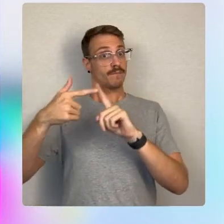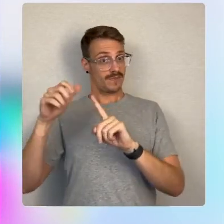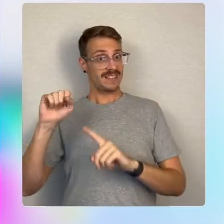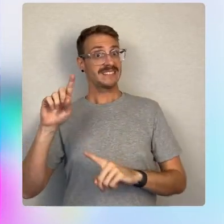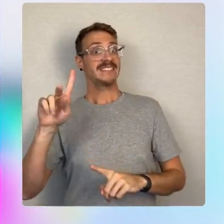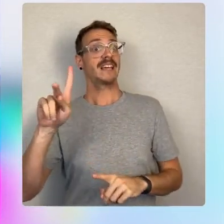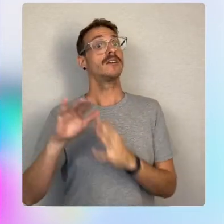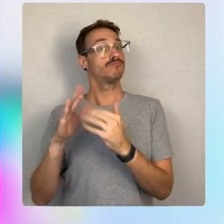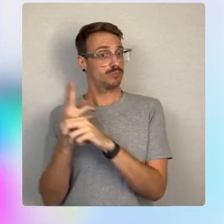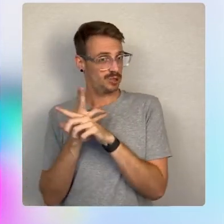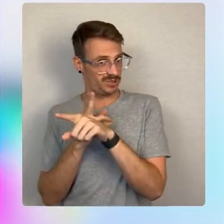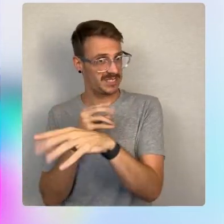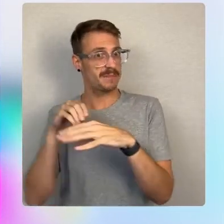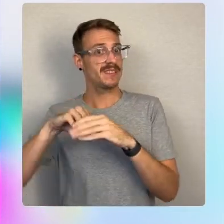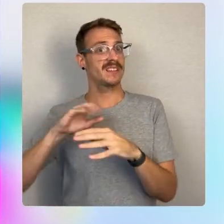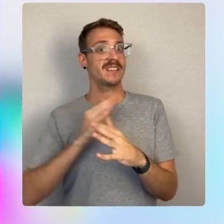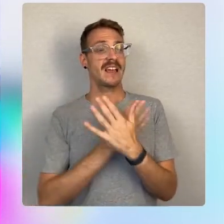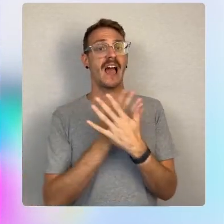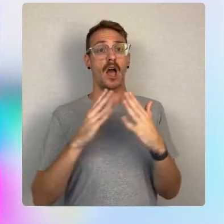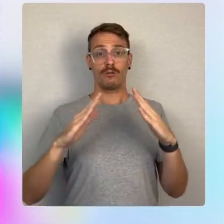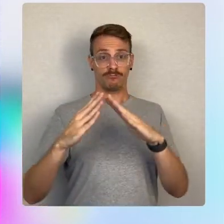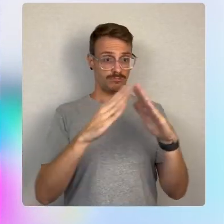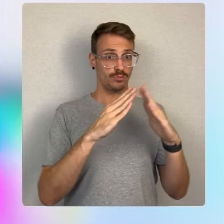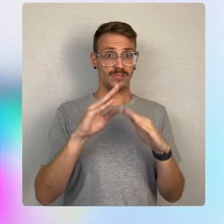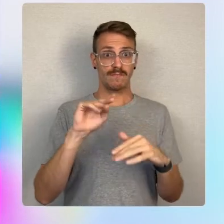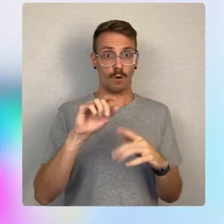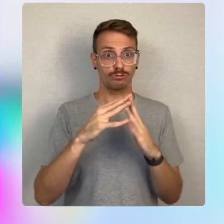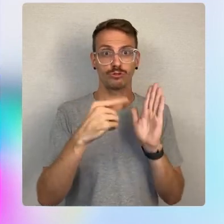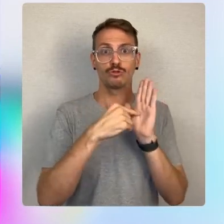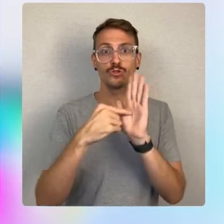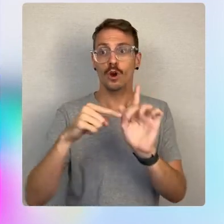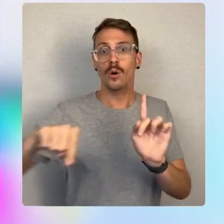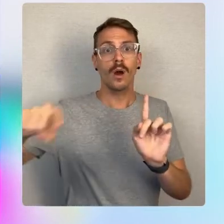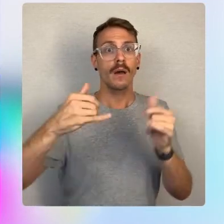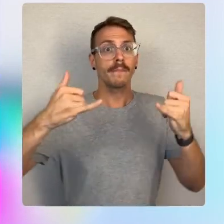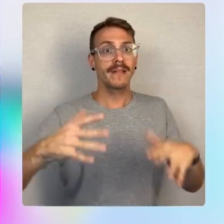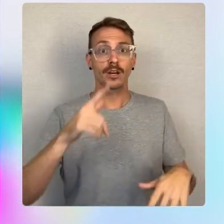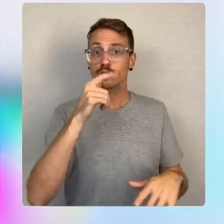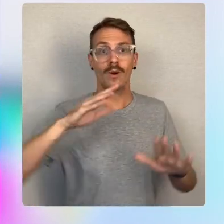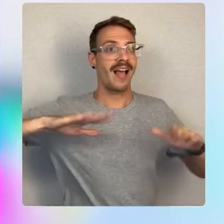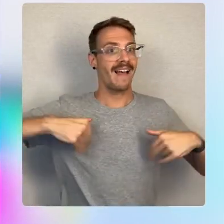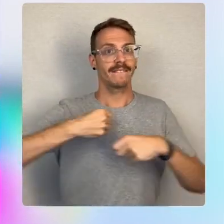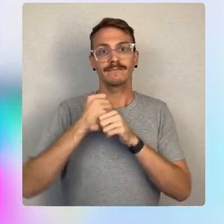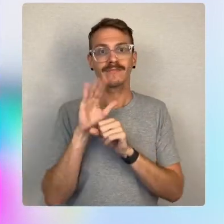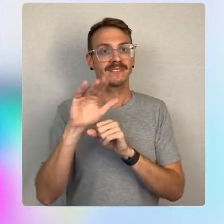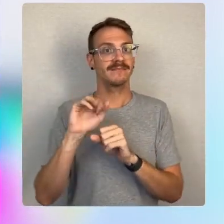We utilized them in our community mode to represent the players who haven't created their Meta Avatars yet.